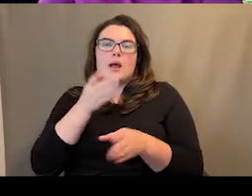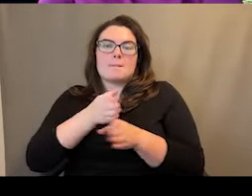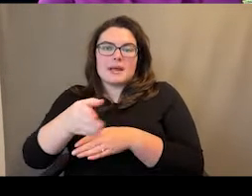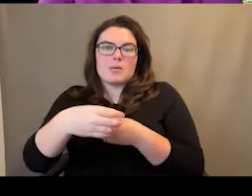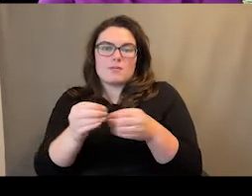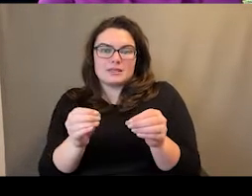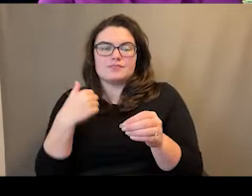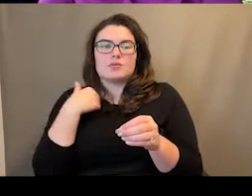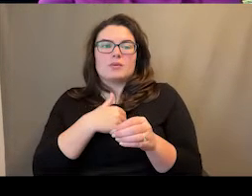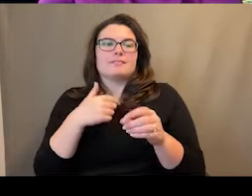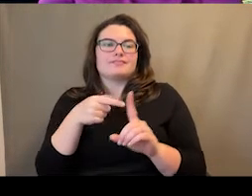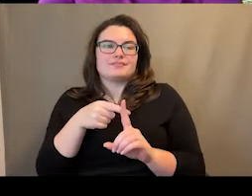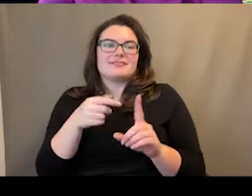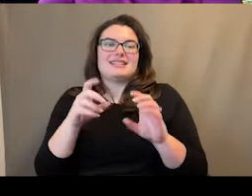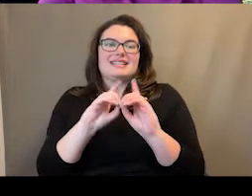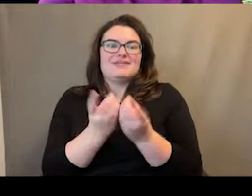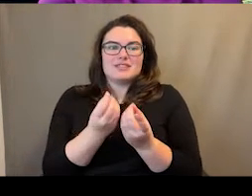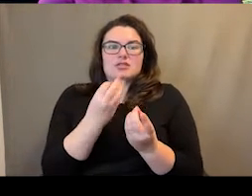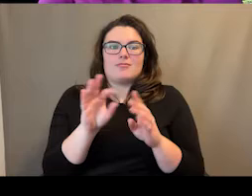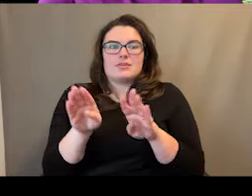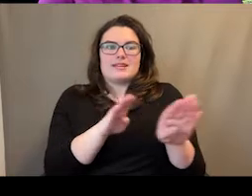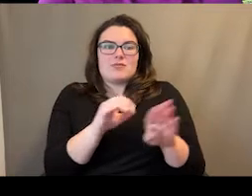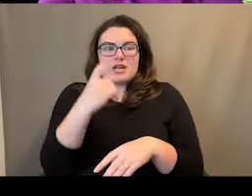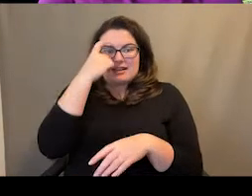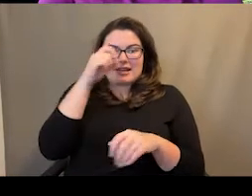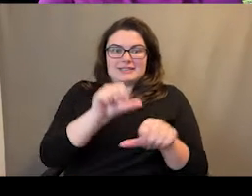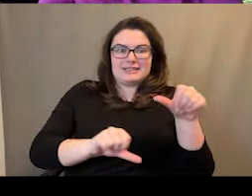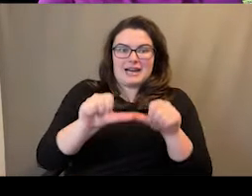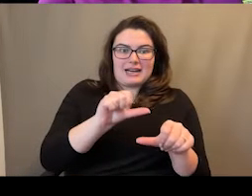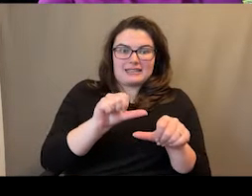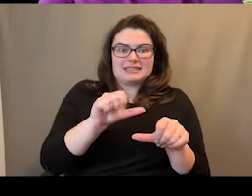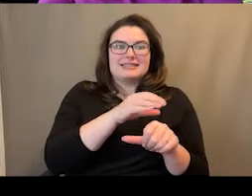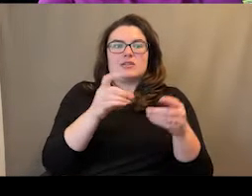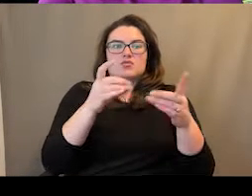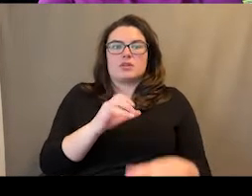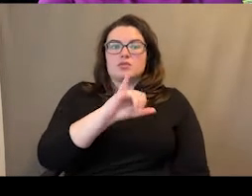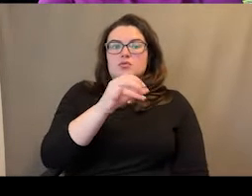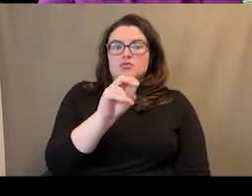the Division of Behavioral and Cognitive Sciences and the Division Director is Joan Sereno and